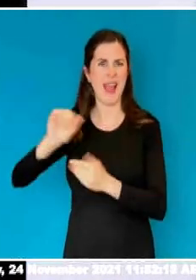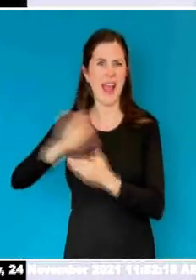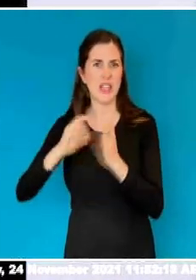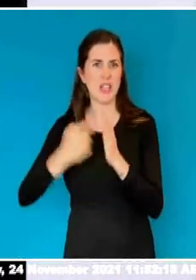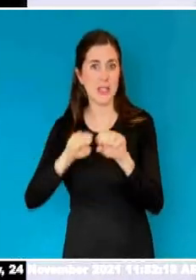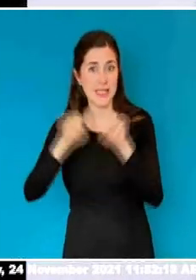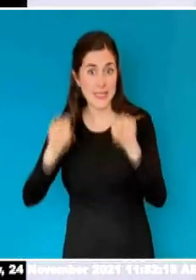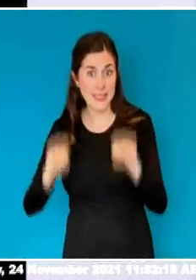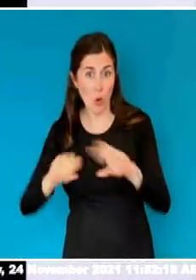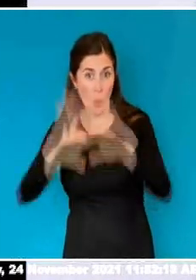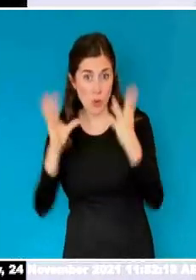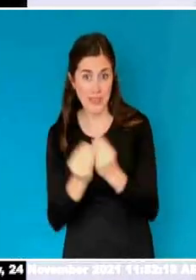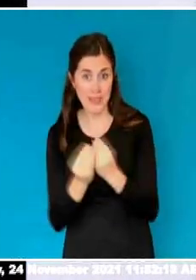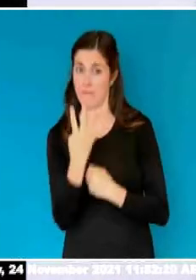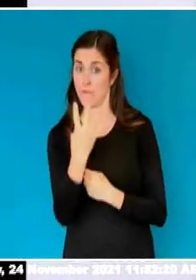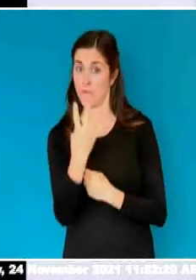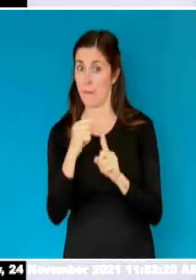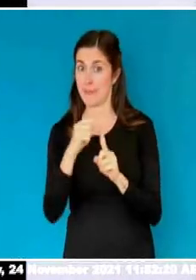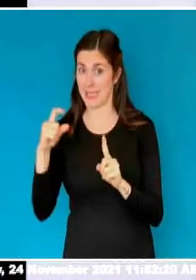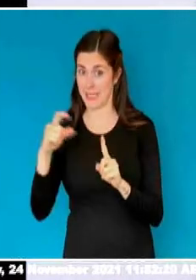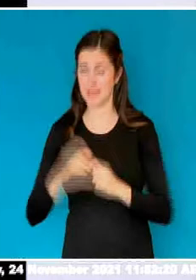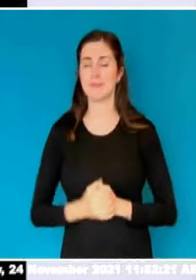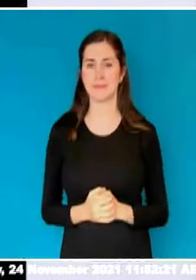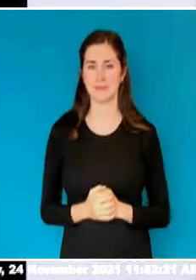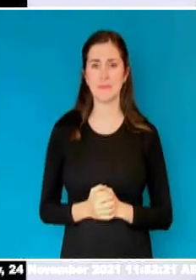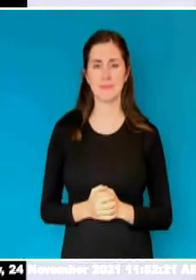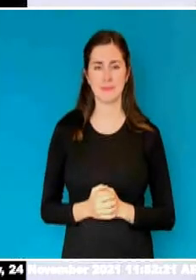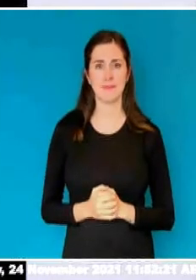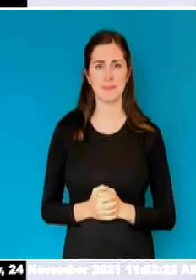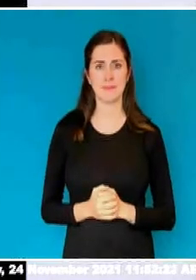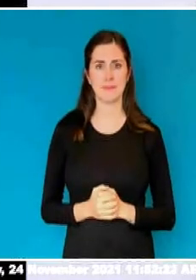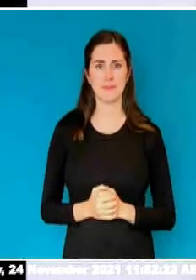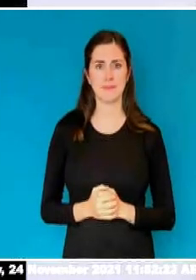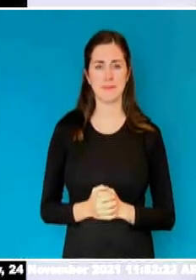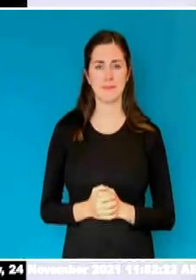per cent. The representative --- the agencies and the Departments represented here